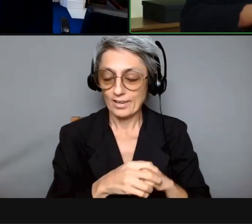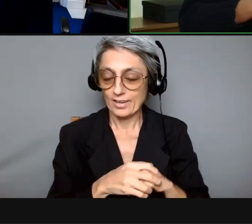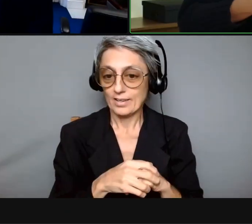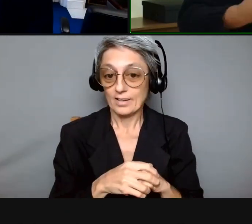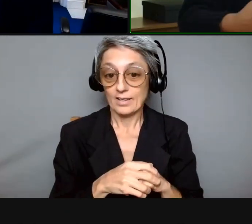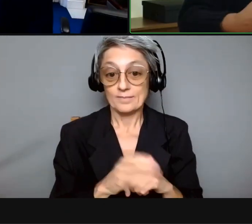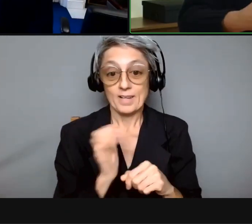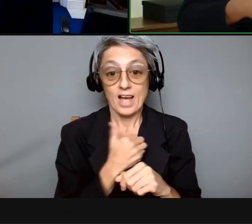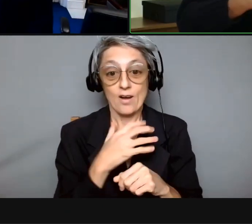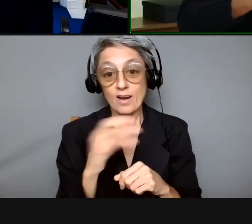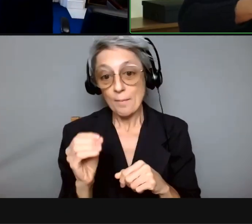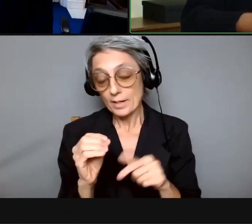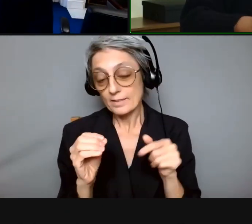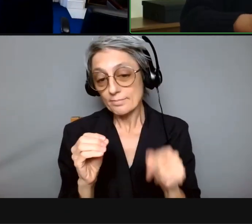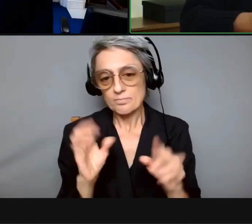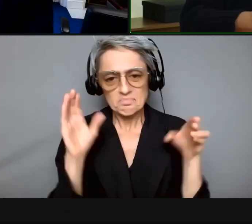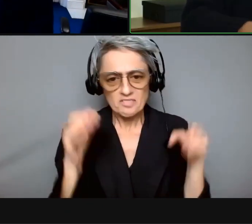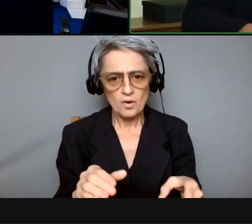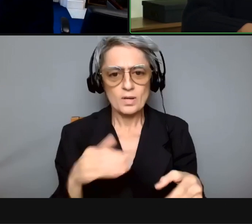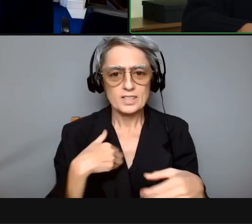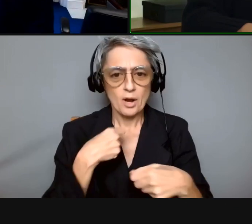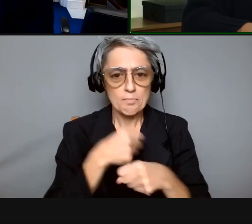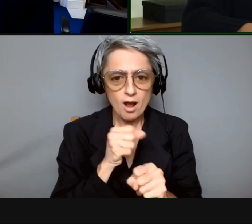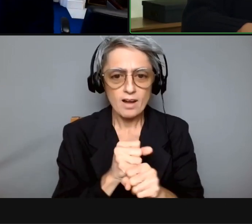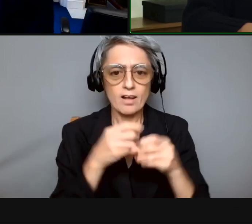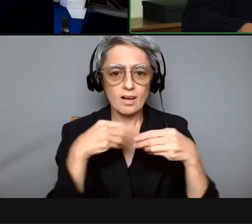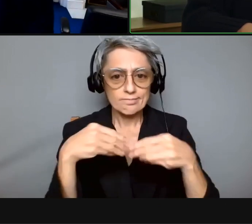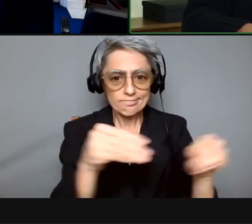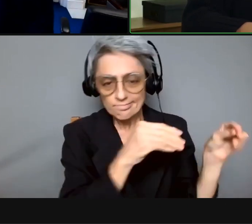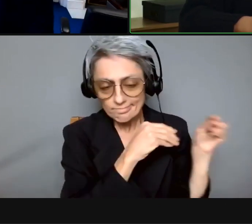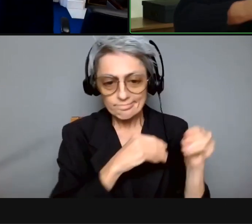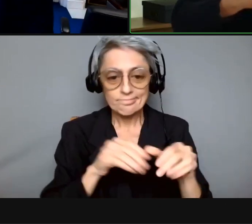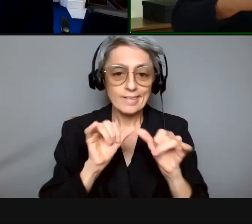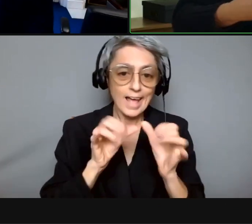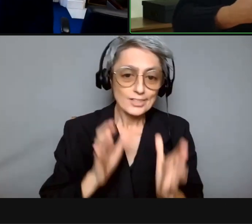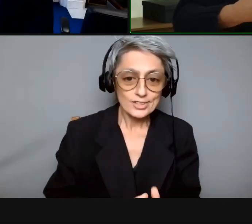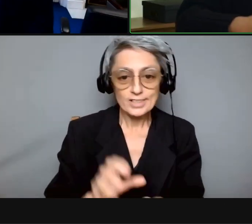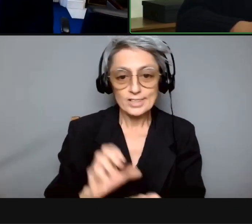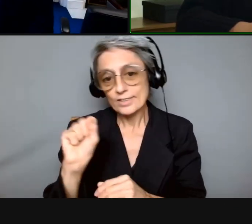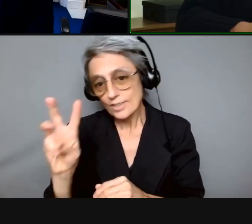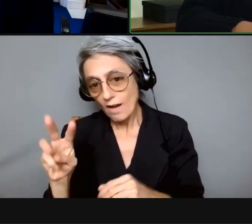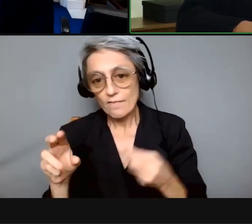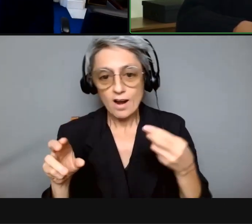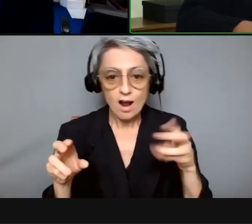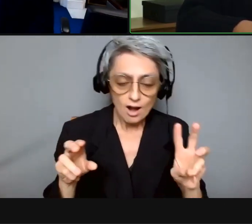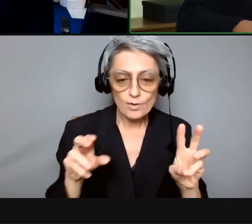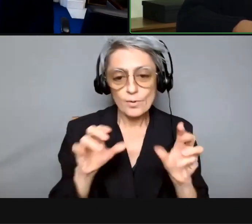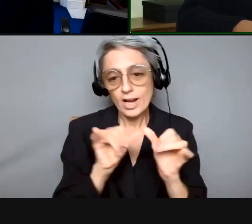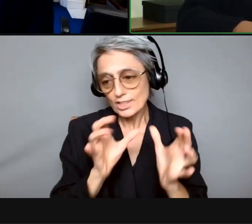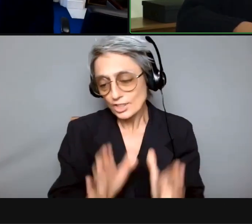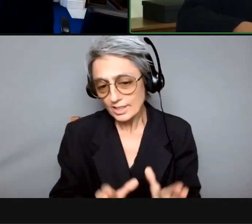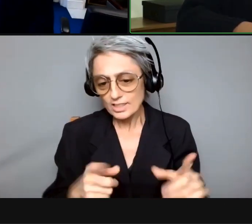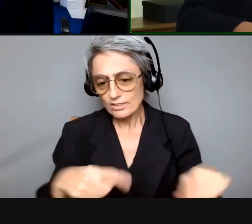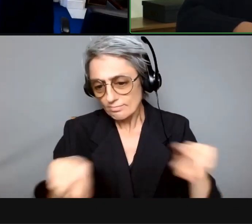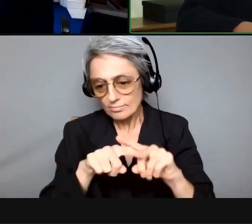you know, we're a product company, we're engineers, we're software and hardware engineers. And we love doing big things and taking on big challenges.